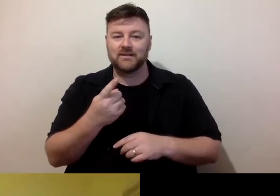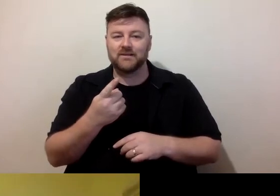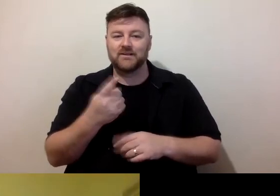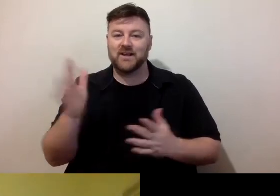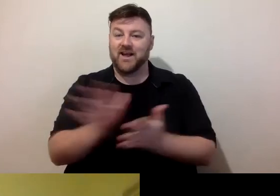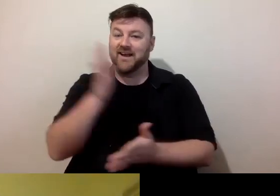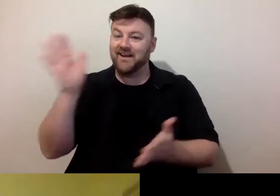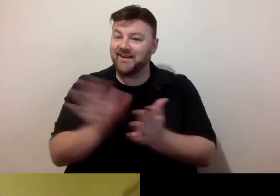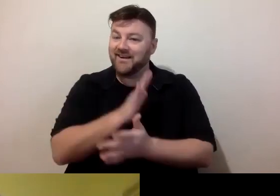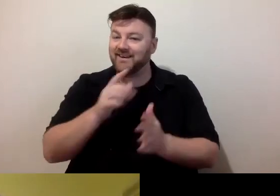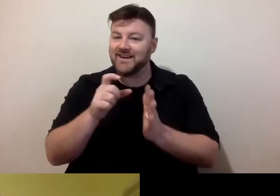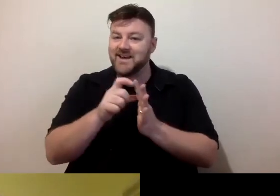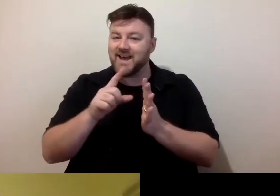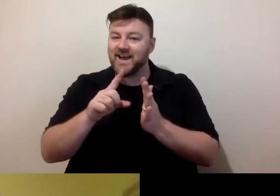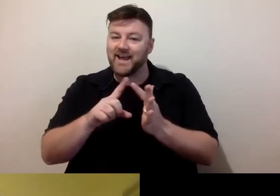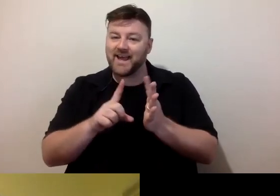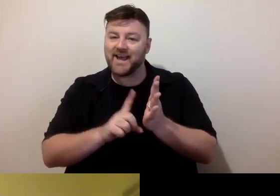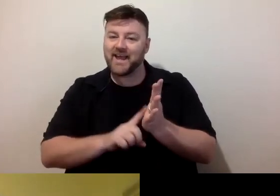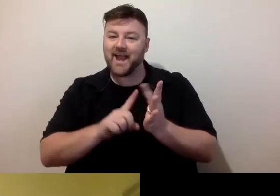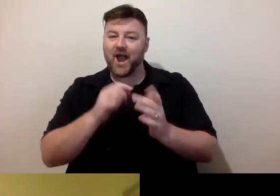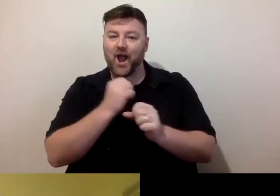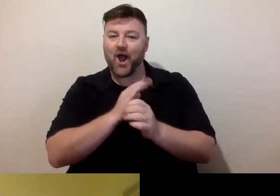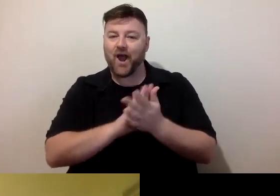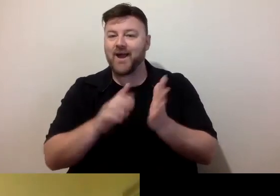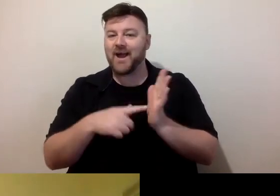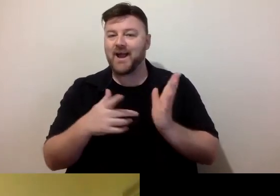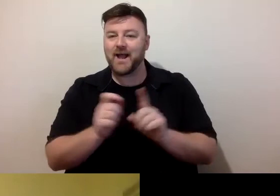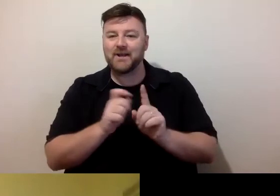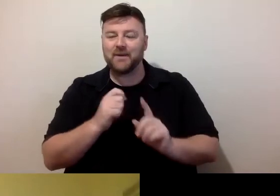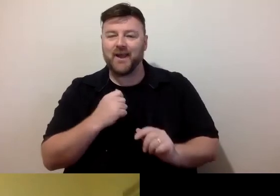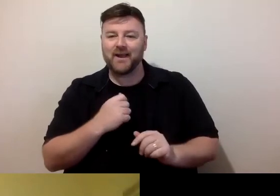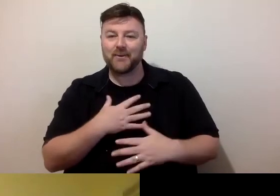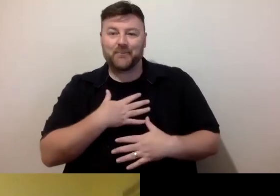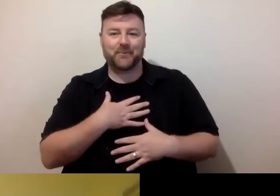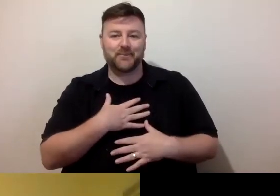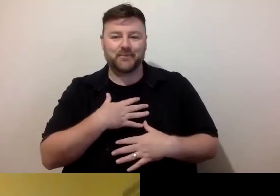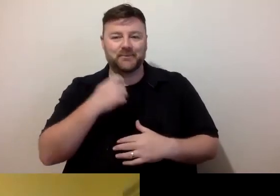It's a little bit of that cheeky delight when people used to pass notes in